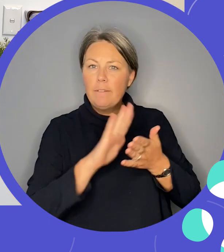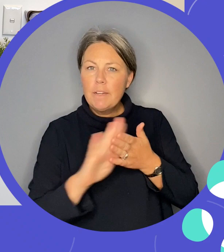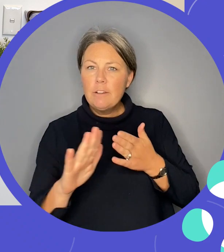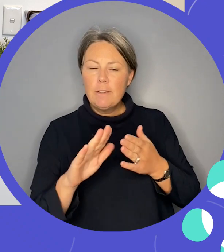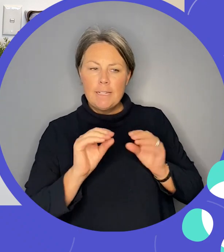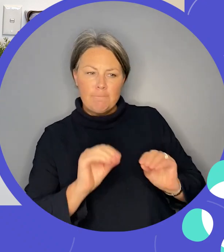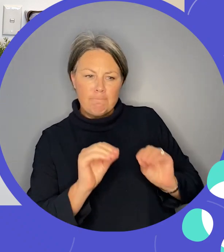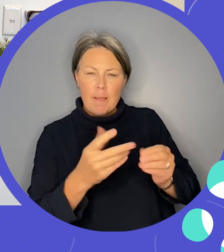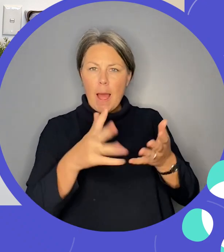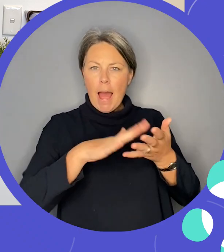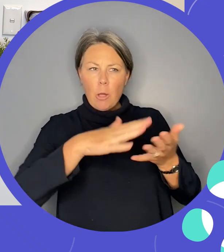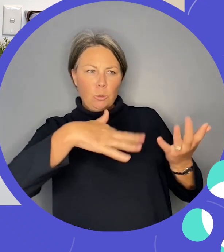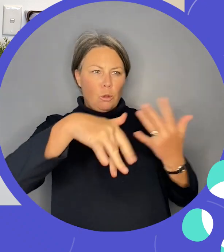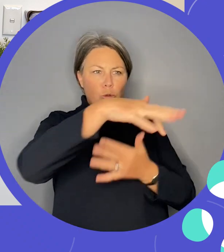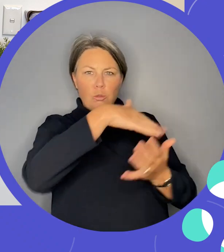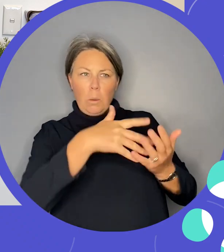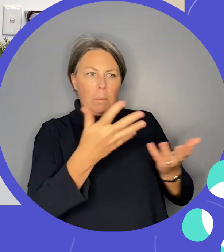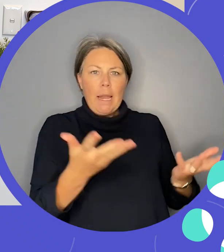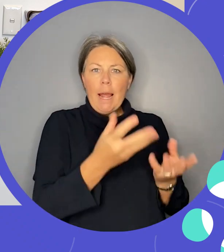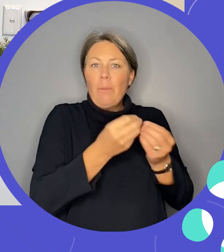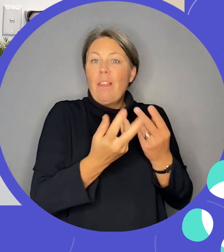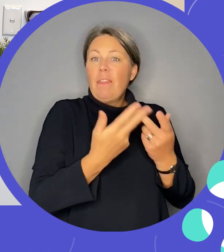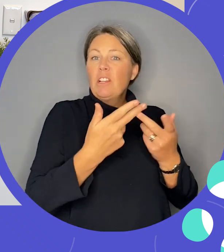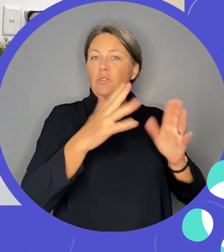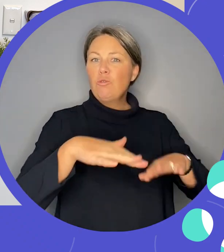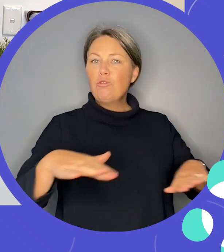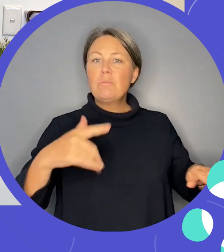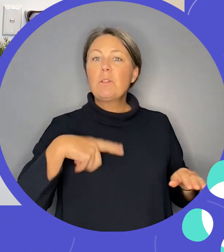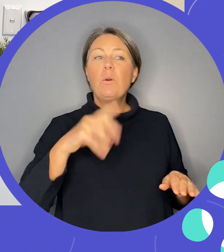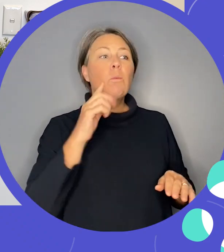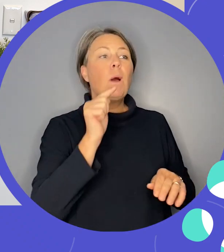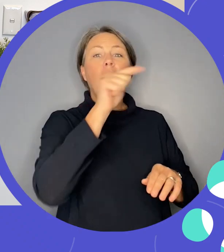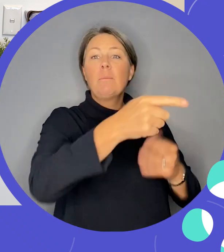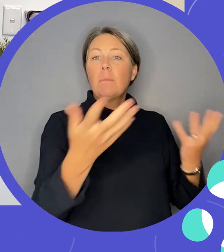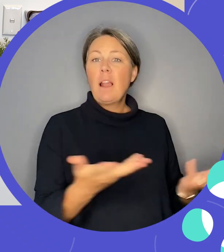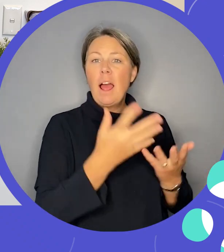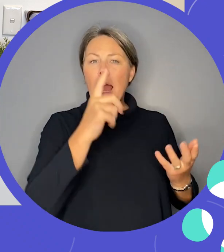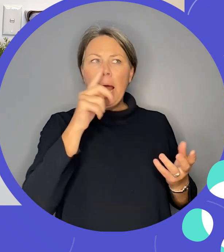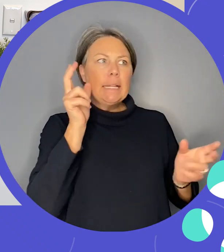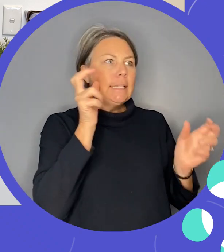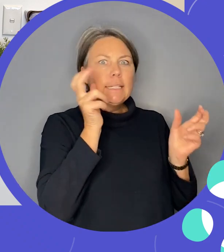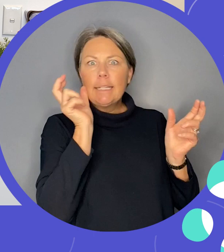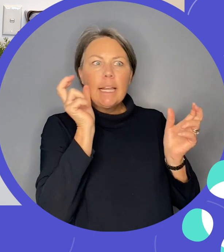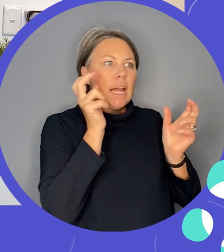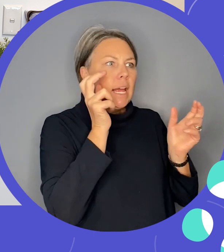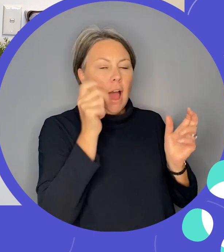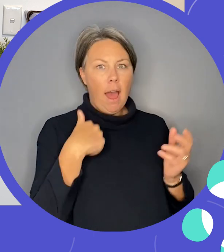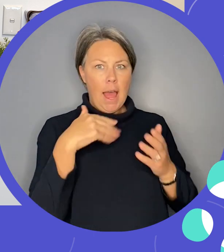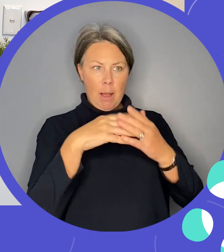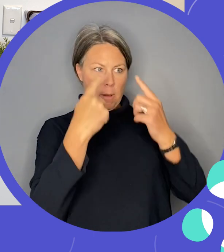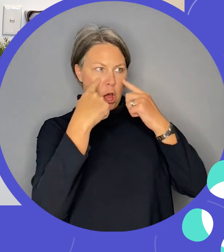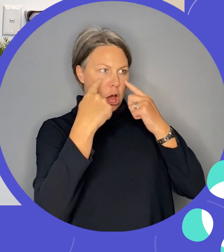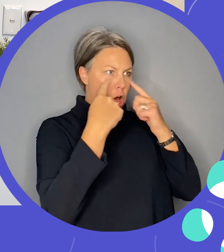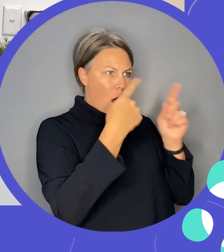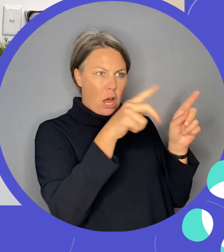Sometimes when they're in the playground, they don't always hear the cues that are happening or helping them to notice